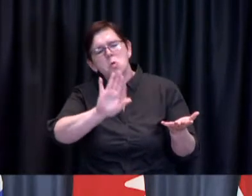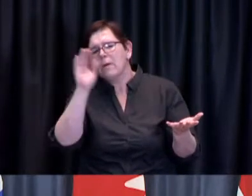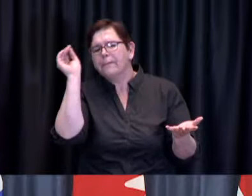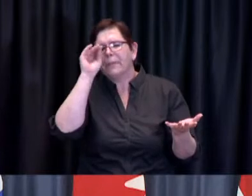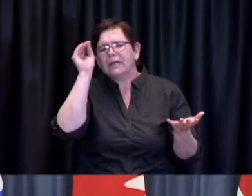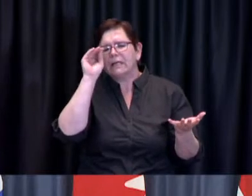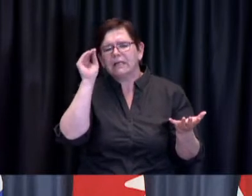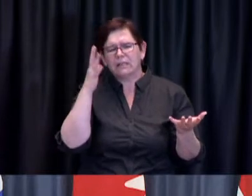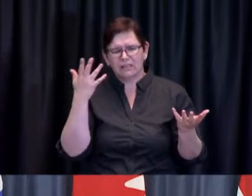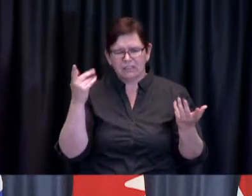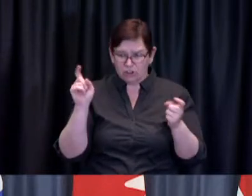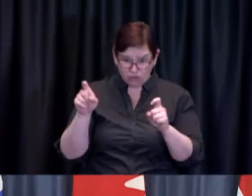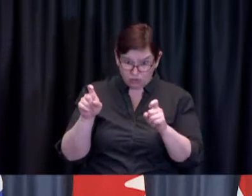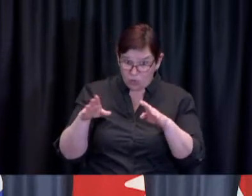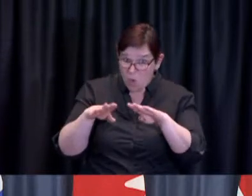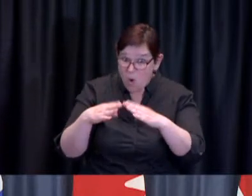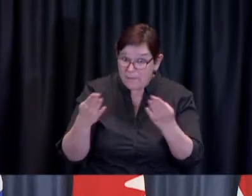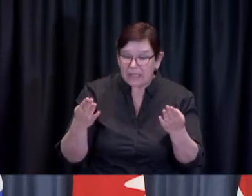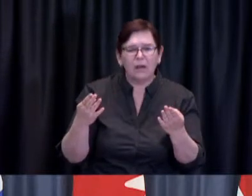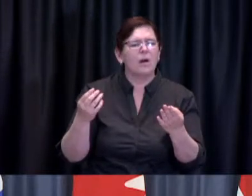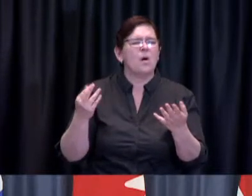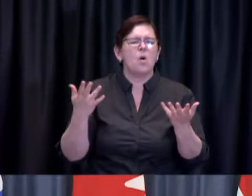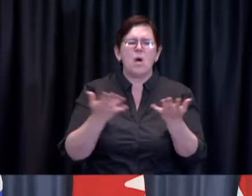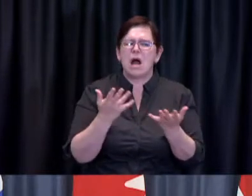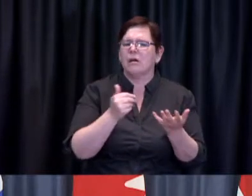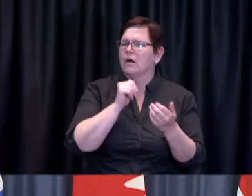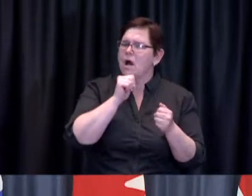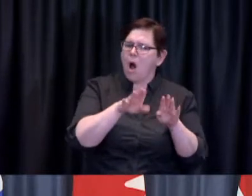that something that you're going to try to keep closed regardless of what the province decides